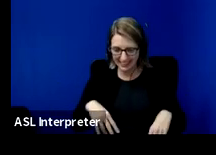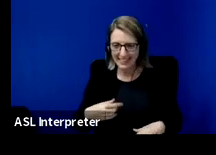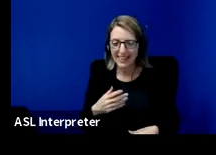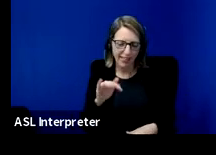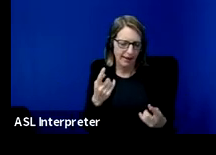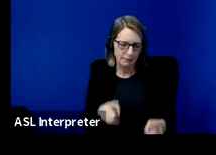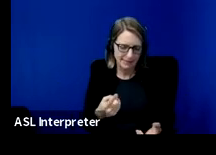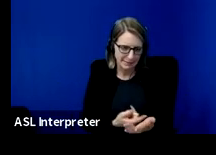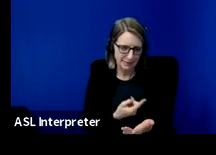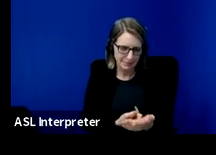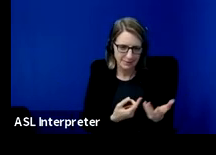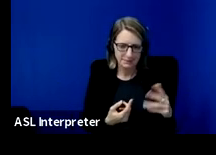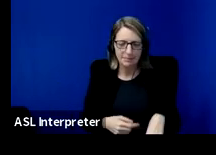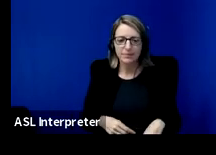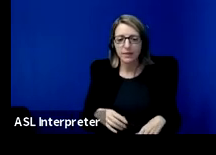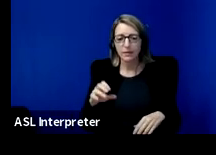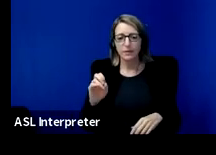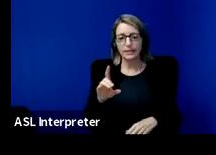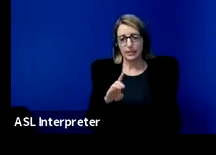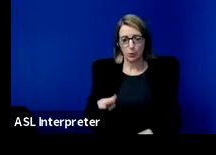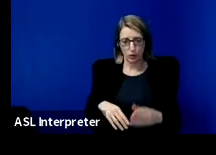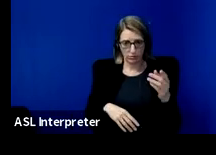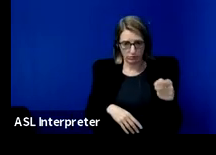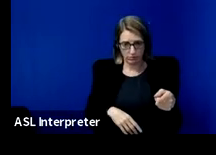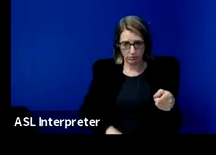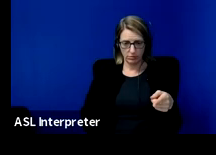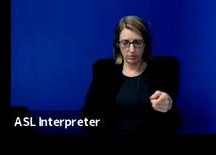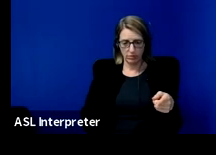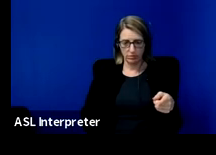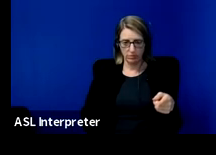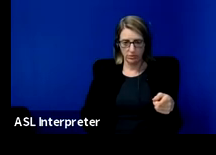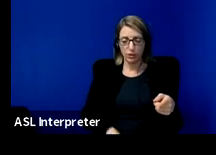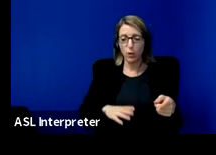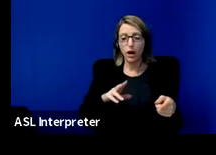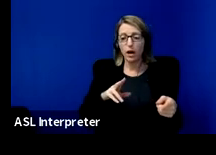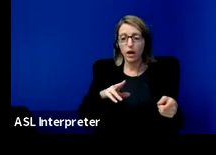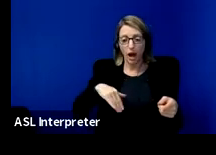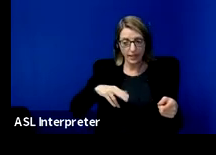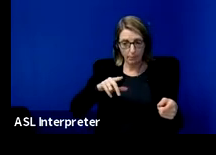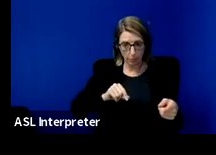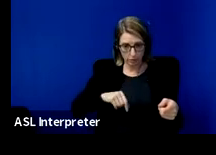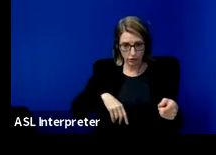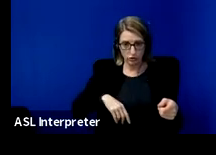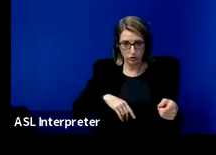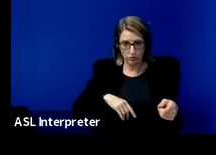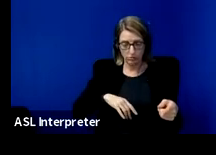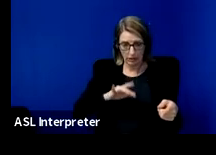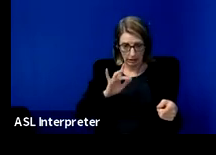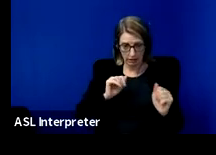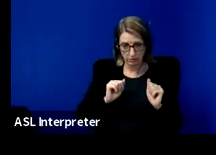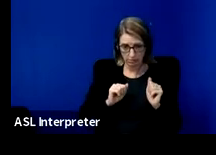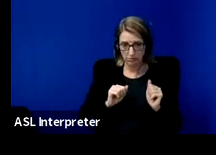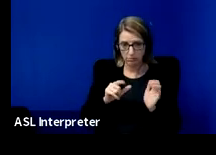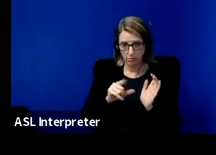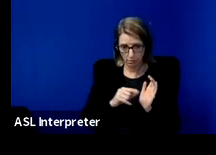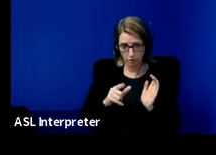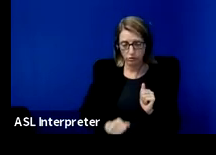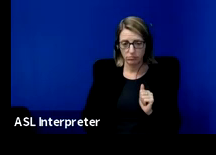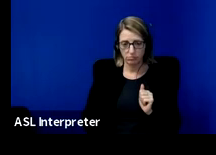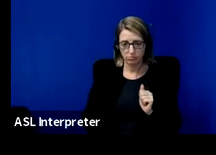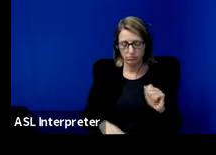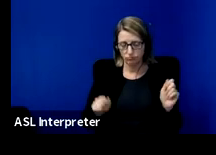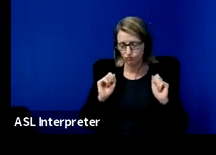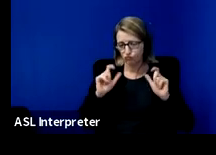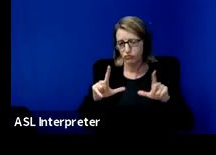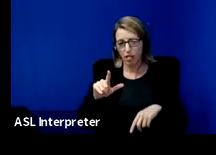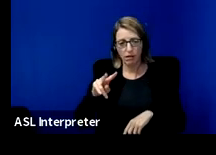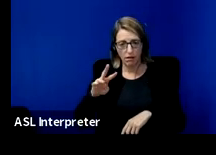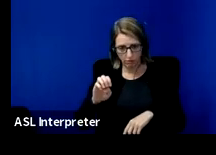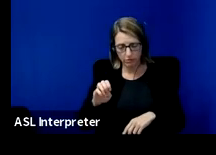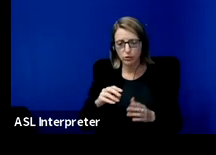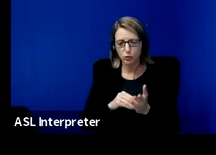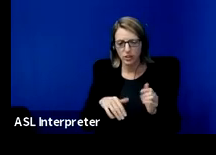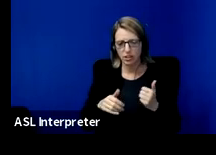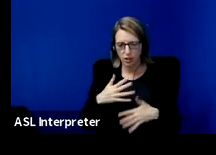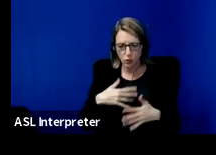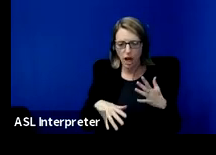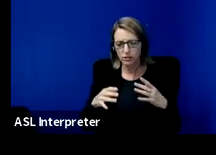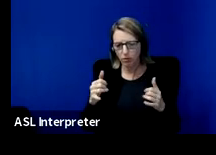ESD 112-- Kristina Wambold: Okay, so I'm at my dashboard. It is down to the unpublished button, I can click the button right here and publish it. That makes it live. Students can interact with it, they can participate